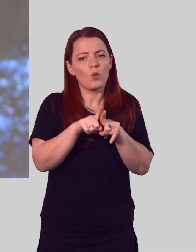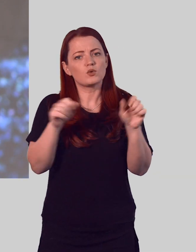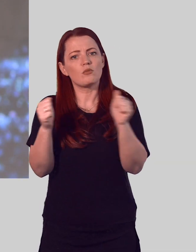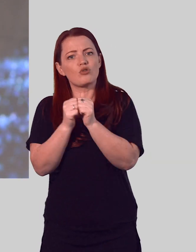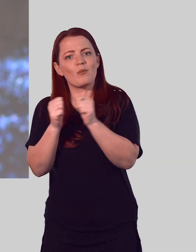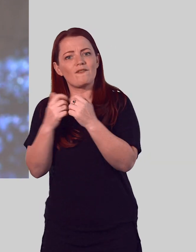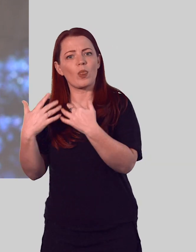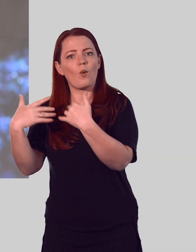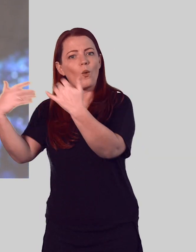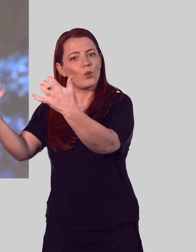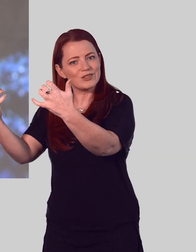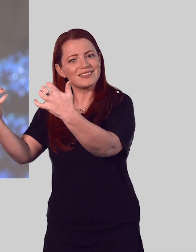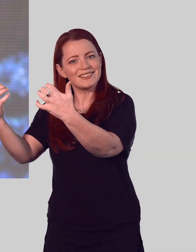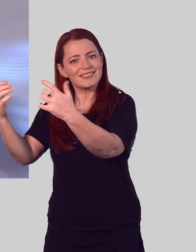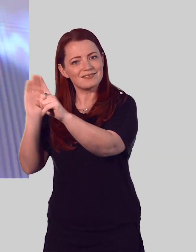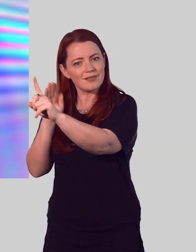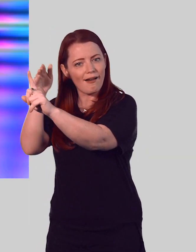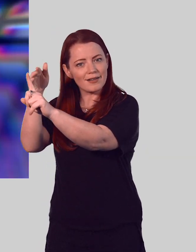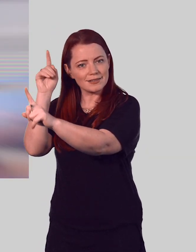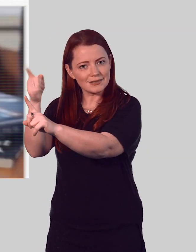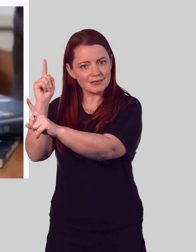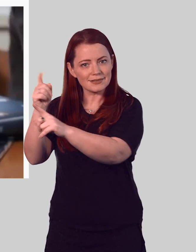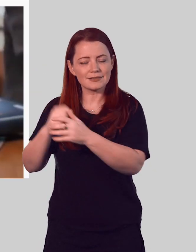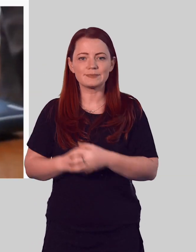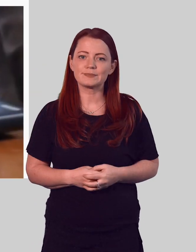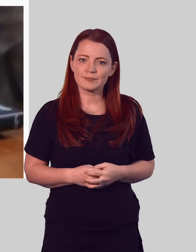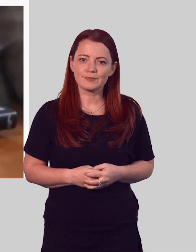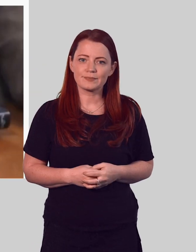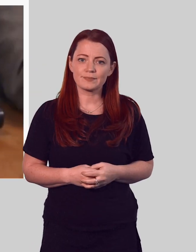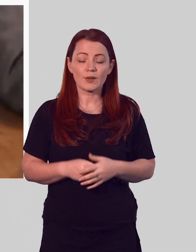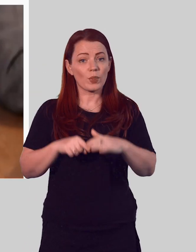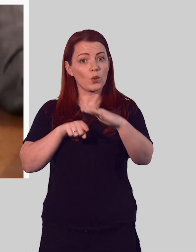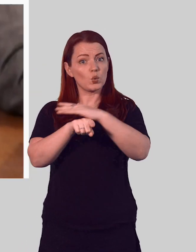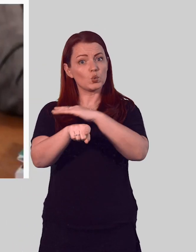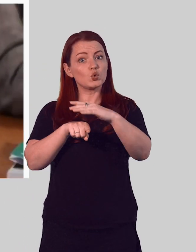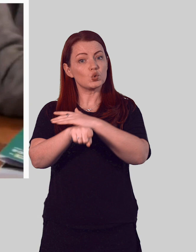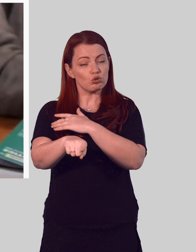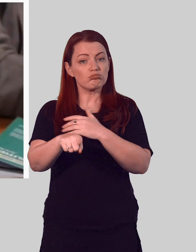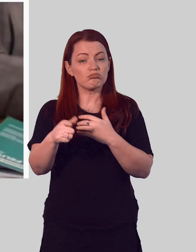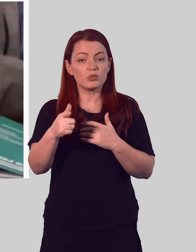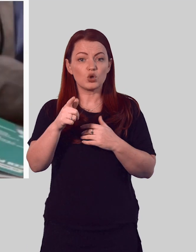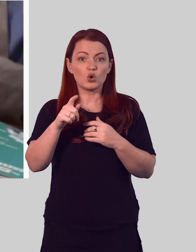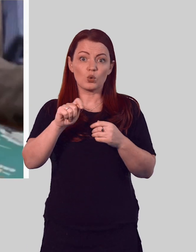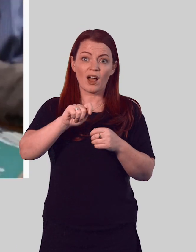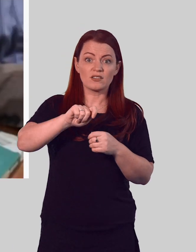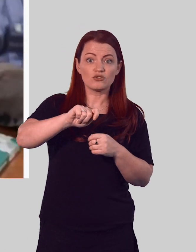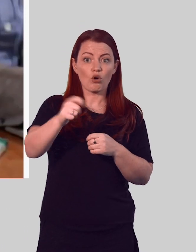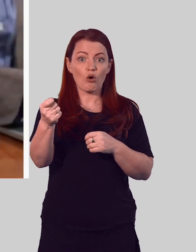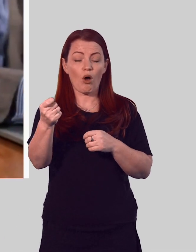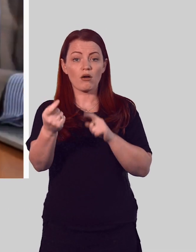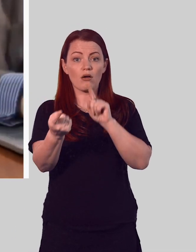I was targeting and with YouTube you can decide to turn your comments on for a particular video